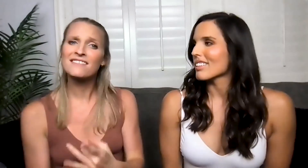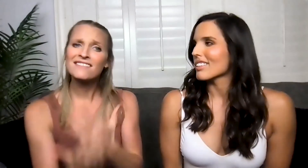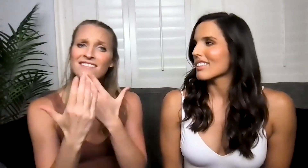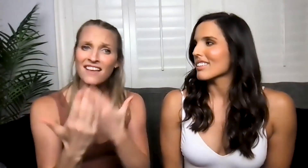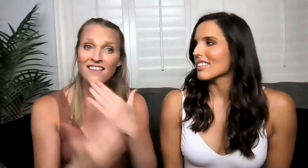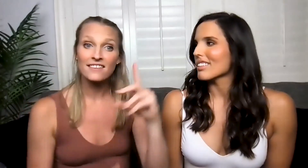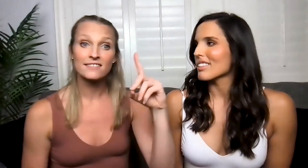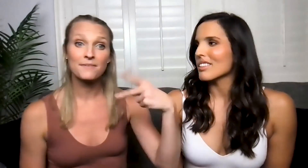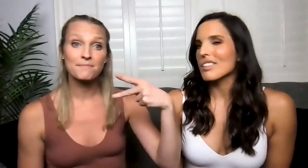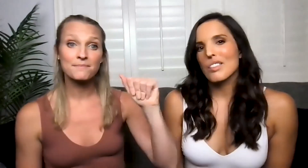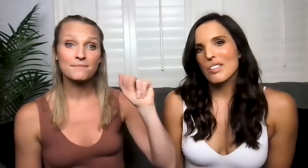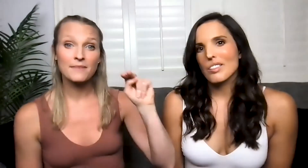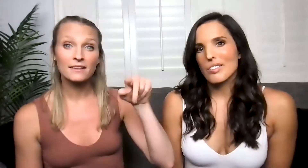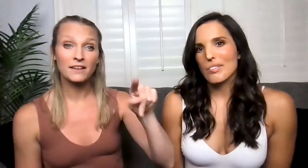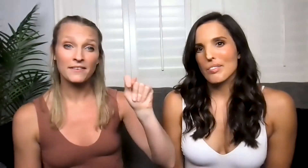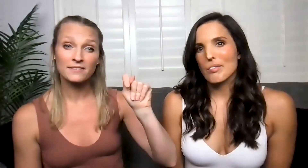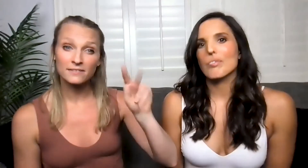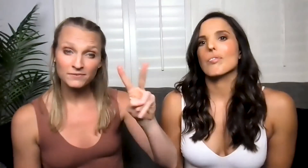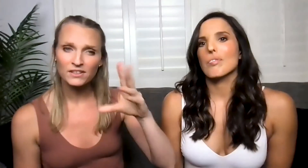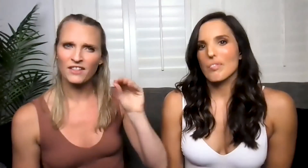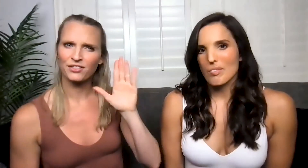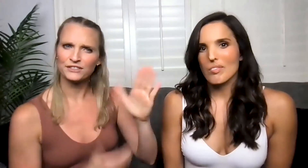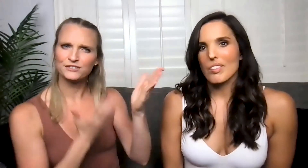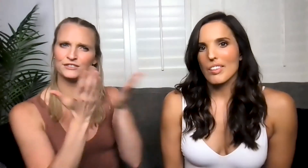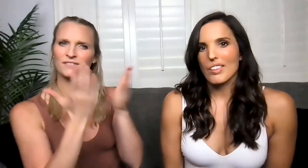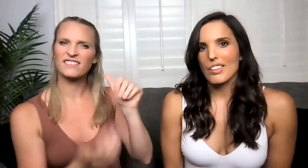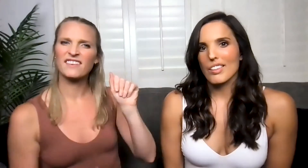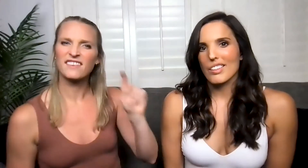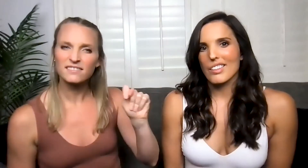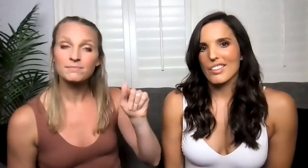We would like to thank DPAN.tv and their services